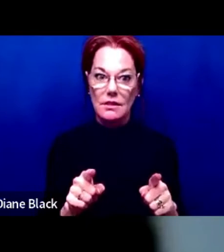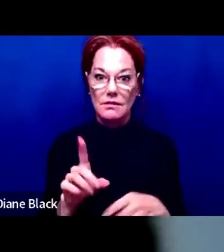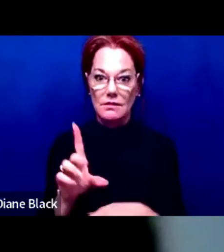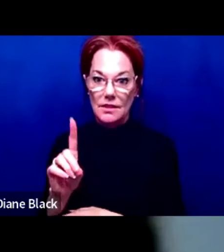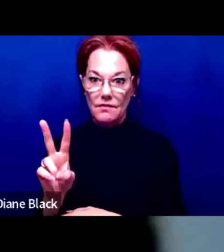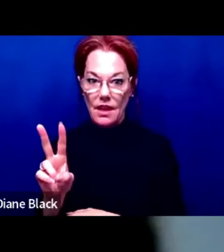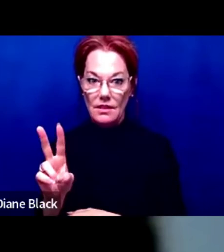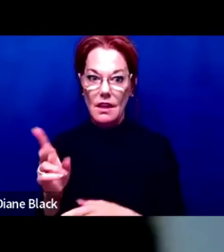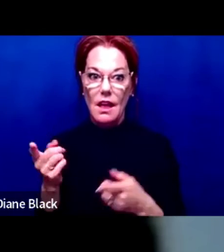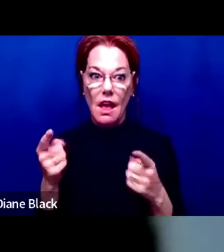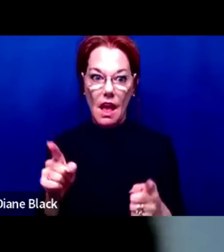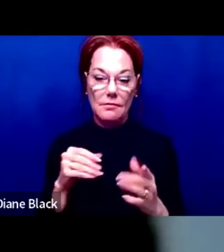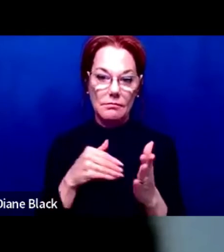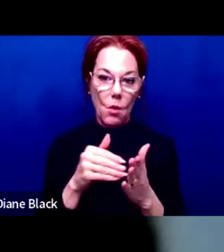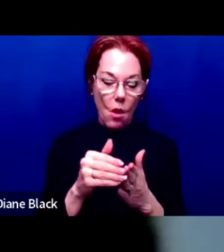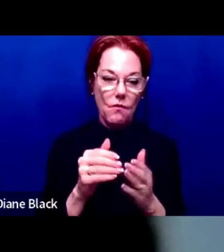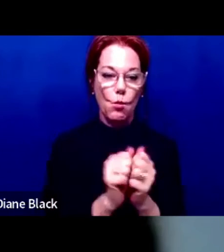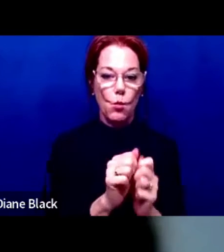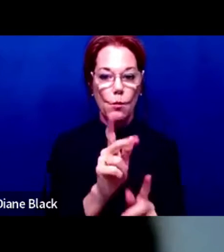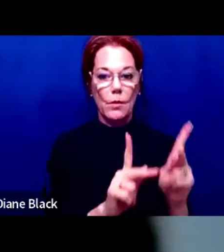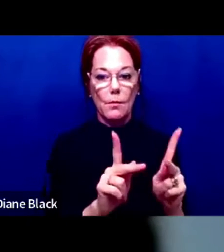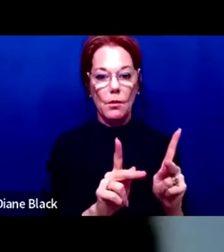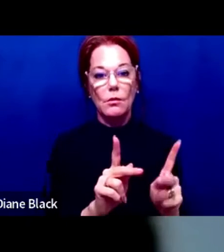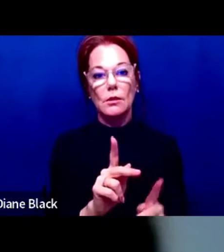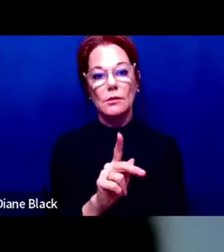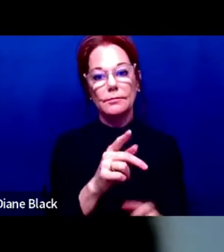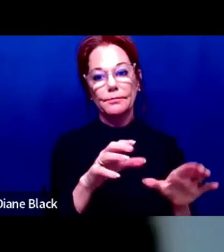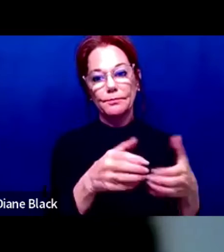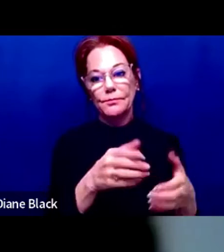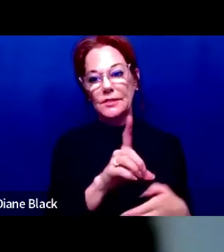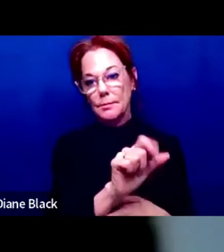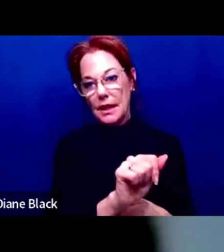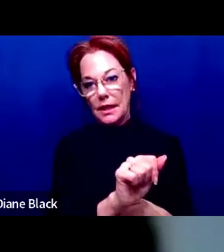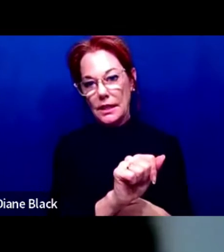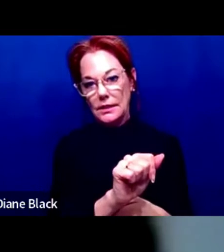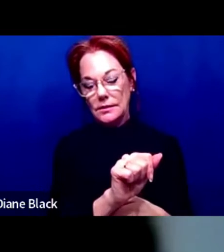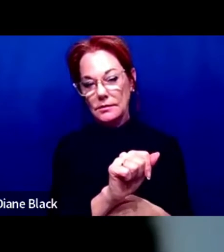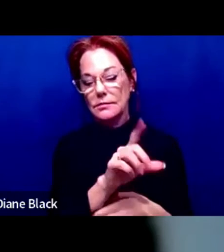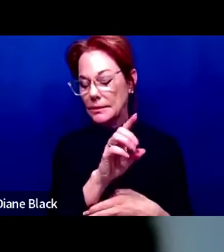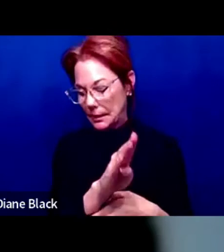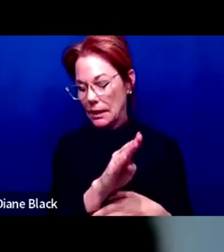for people who have experienced disability. So those two things are pretty linked, and a lot of states actually have some